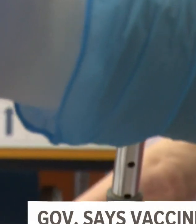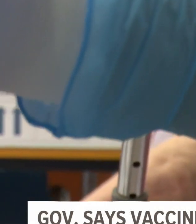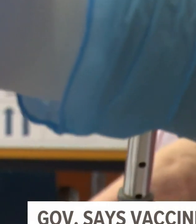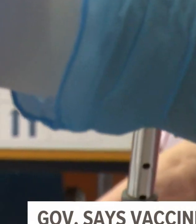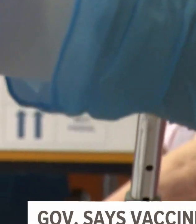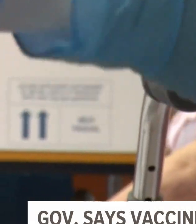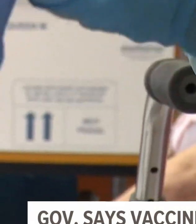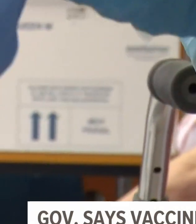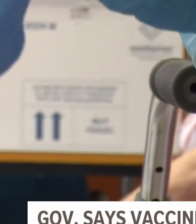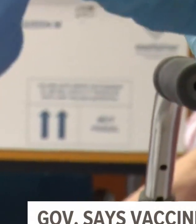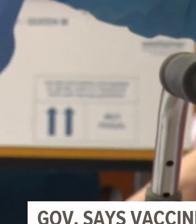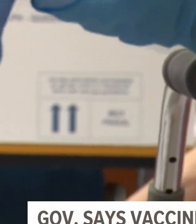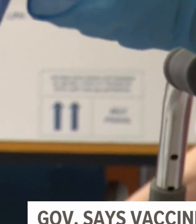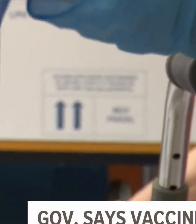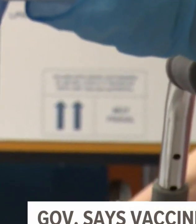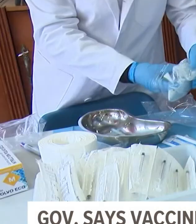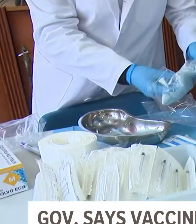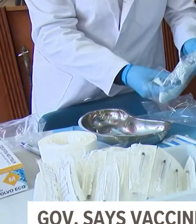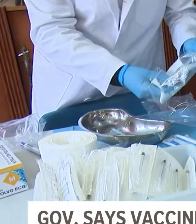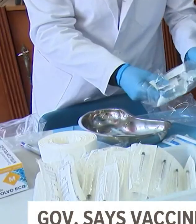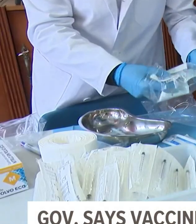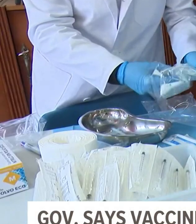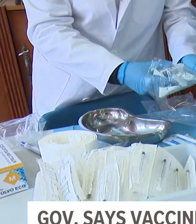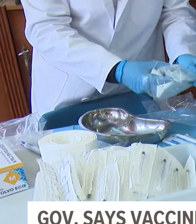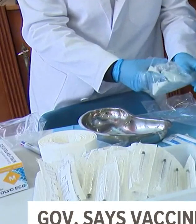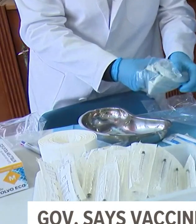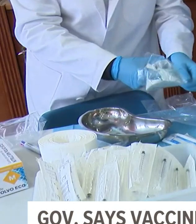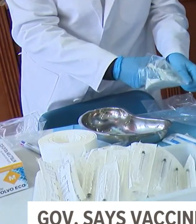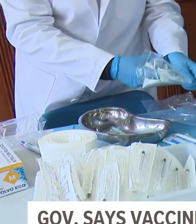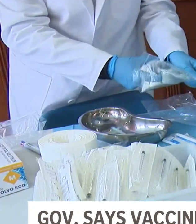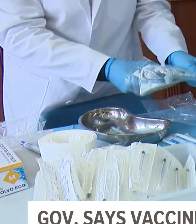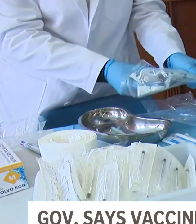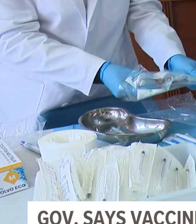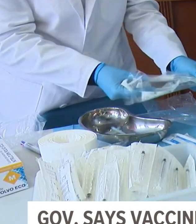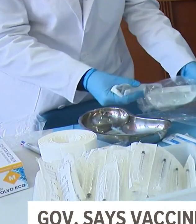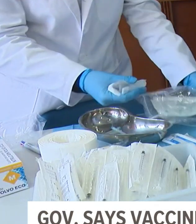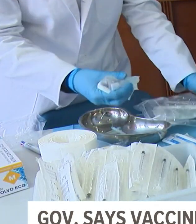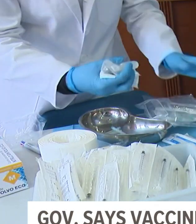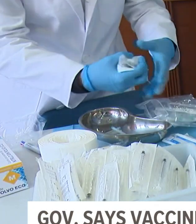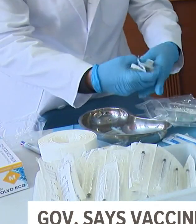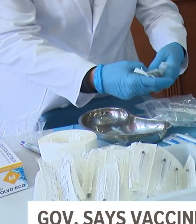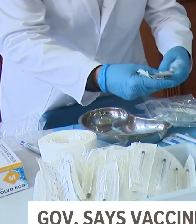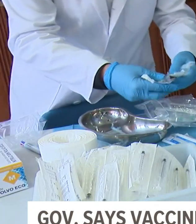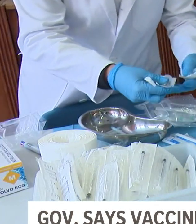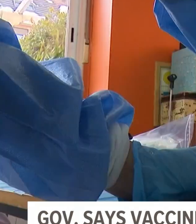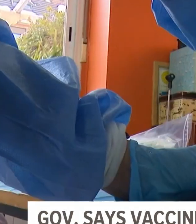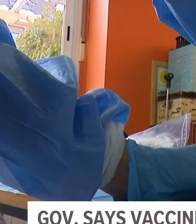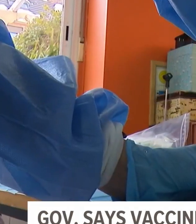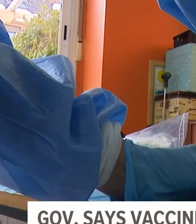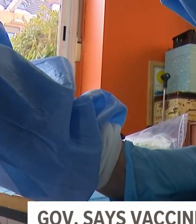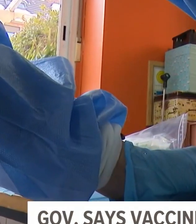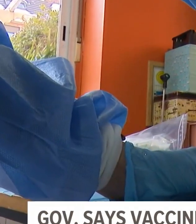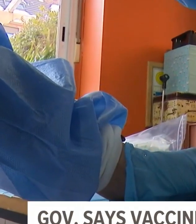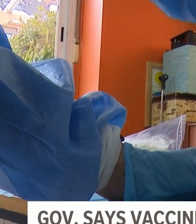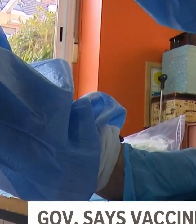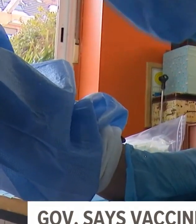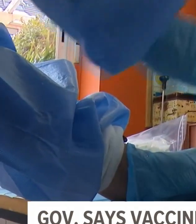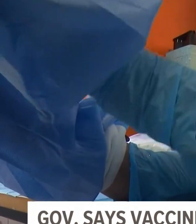VACCINE HAVE BEEN RECEIVED AND VACCINE HAVE BEEN RECEIVED AND MORE VACCINE HAVE BEEN RECEIVED AND MORE THAN VACCINE HAVE BEEN RECEIVED AND MORE THAN 200 VACCINE HAVE BEEN RECEIVED AND MORE THAN 200 27000 VACCINE HAVE BEEN RECEIVED AND MORE THAN 200 27000 GIVEN VACCINE HAVE BEEN RECEIVED AND MORE THAN 200 27000 GIVEN TO MORE THAN 200 27000 GIVEN TO MORE THAN 200 27000 GIVEN TO ARKANSANS MORE THAN 200 27000 GIVEN TO ARKANSANS >> MORE THAN 200 27000 GIVEN TO ARKANSANS >> LAST MORE THAN 200 27000 GIVEN TO ARKANSANS >> LAST WEEK MORE THAN 200 27000 GIVEN TO ARKANSANS >> LAST WEEK WHEN MORE THAN 200 27000 GIVEN TO ARKANSANS >> LAST WEEK WHEN WE ARKANSANS >> LAST WEEK WHEN WE ARKANSANS >> LAST WEEK WHEN WE RECEIVED ARKANSANS >> LAST WEEK WHEN WE RECEIVED OUR ARKANSANS >> LAST WEEK WHEN WE RECEIVED OUR SUPPLY ARKANSANS >> LAST WEEK WHEN WE RECEIVED OUR SUPPLY OF ARKANSANS >> LAST WEEK WHEN WE RECEIVED OUR SUPPLY OF NEW RECEIVED OUR SUPPLY OF NEW RECEIVED OUR SUPPLY OF NEW FIRST RECEIVED OUR SUPPLY OF NEW FIRST TIME RECEIVED OUR SUPPLY OF NEW FIRST TIME DOSES RECEIVED OUR SUPPLY OF NEW FIRST TIME DOSES OF